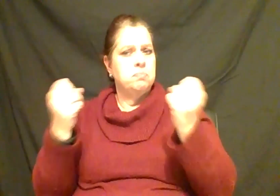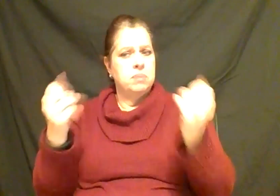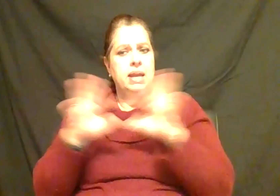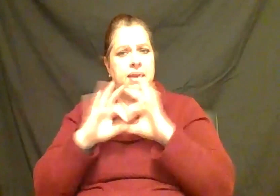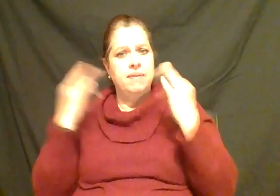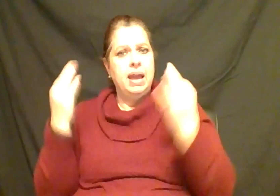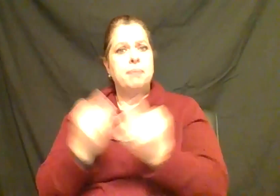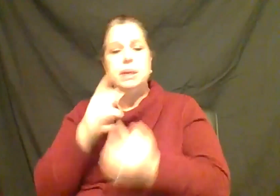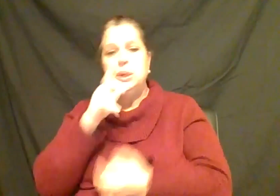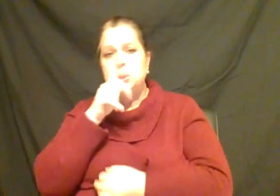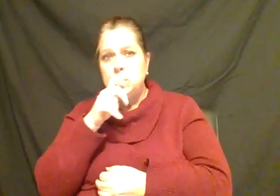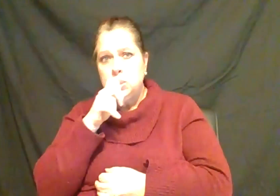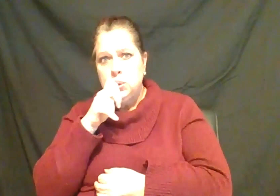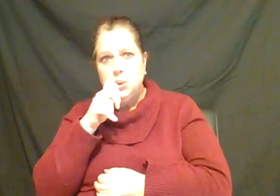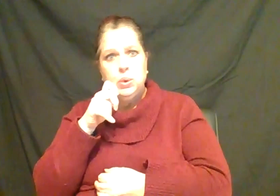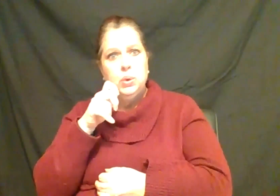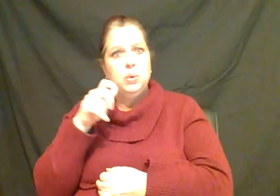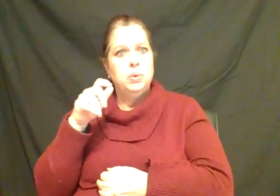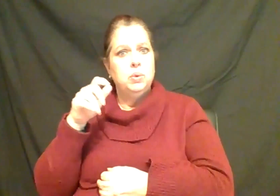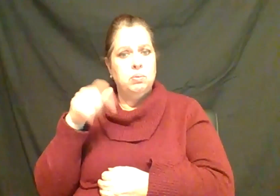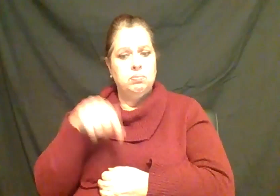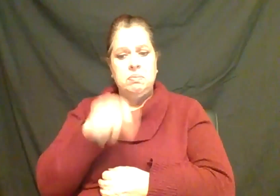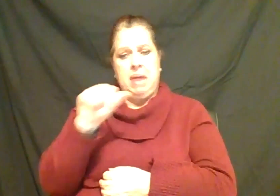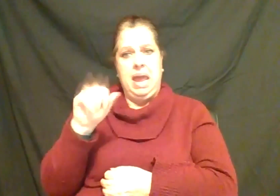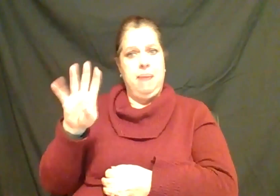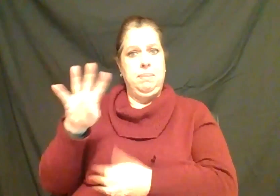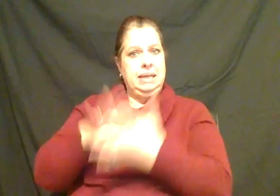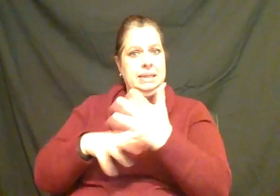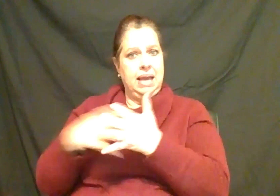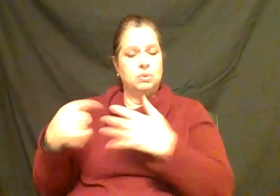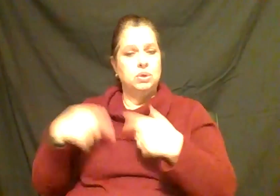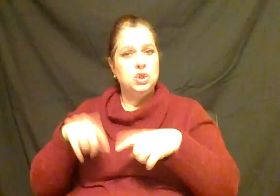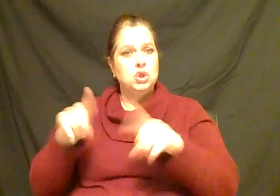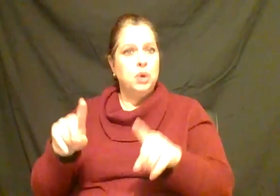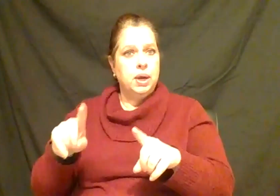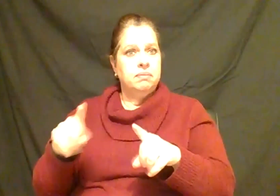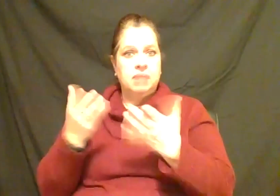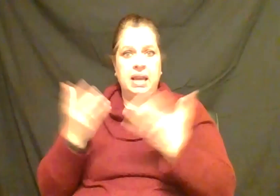have been with us on an a b schedule and during them you know things happen their senior year